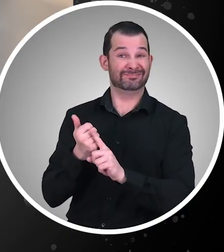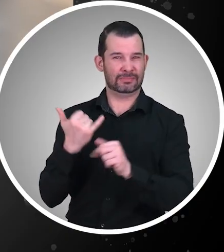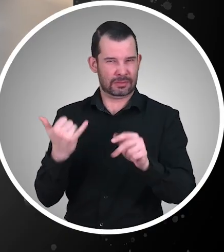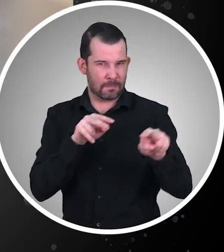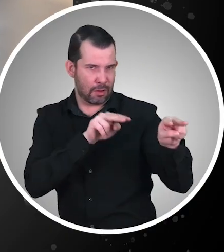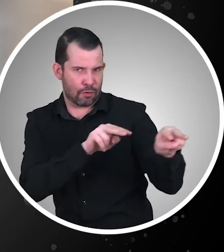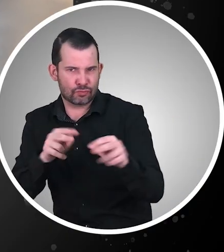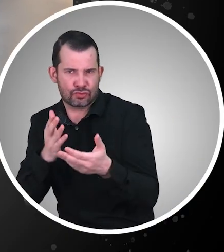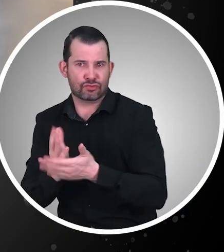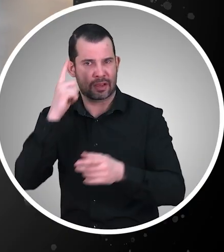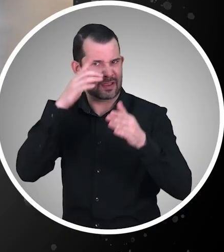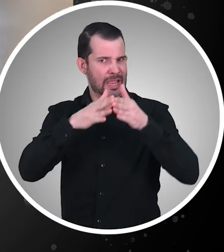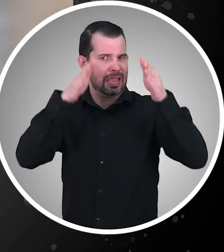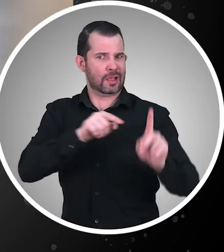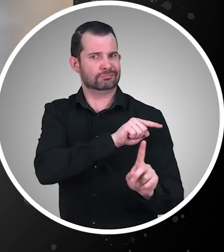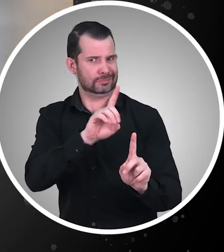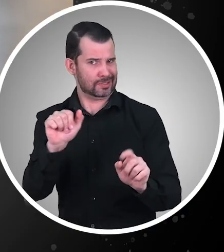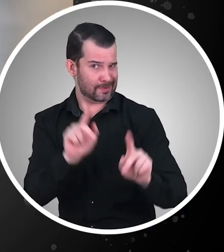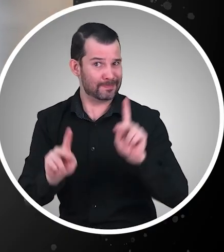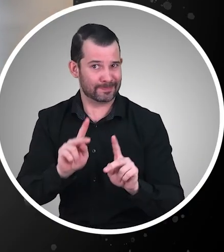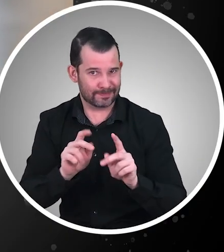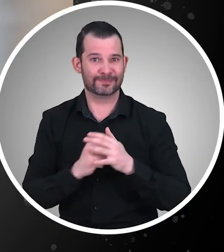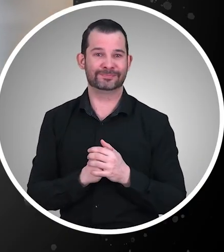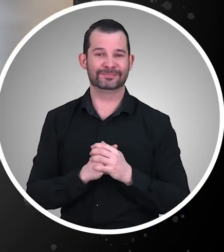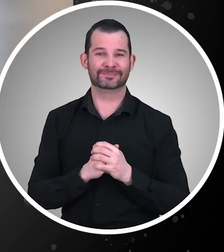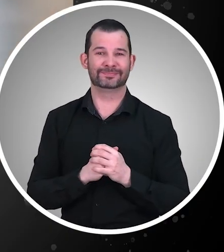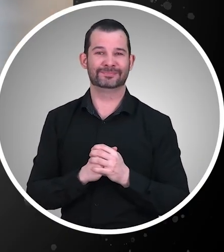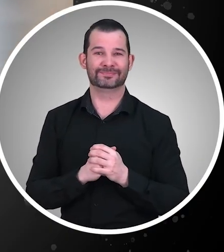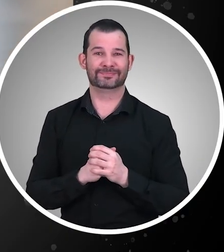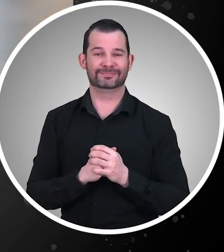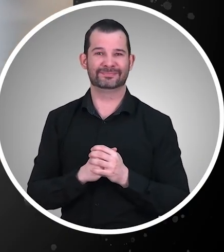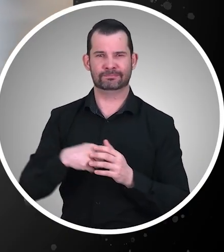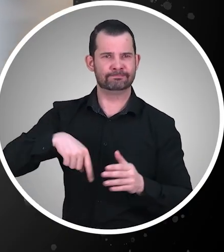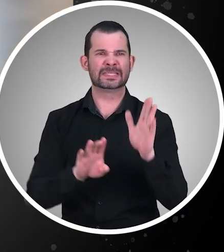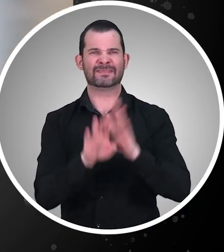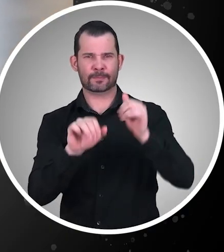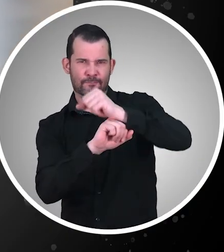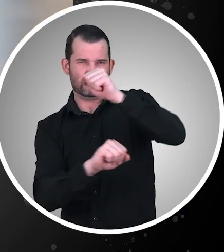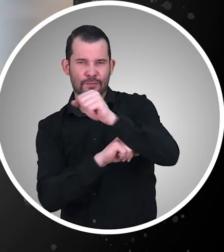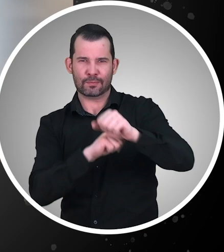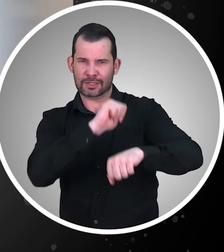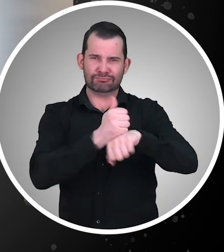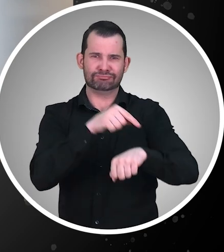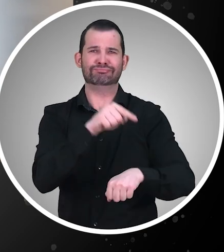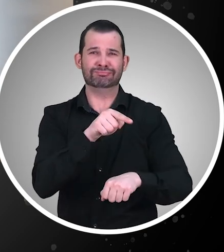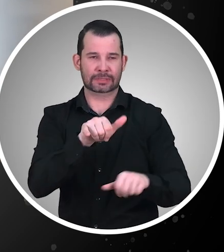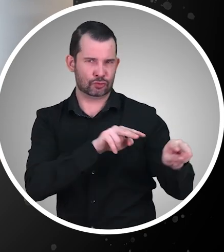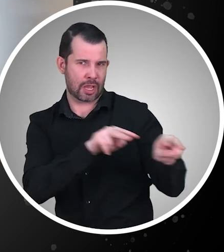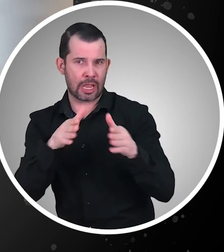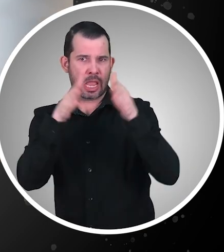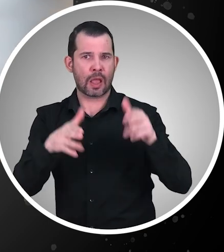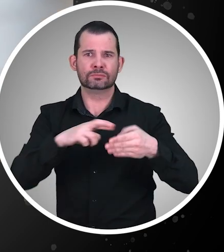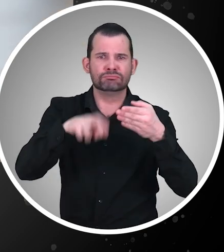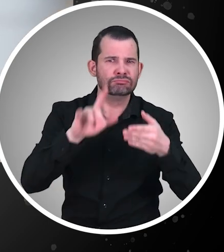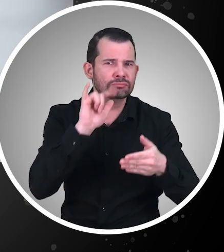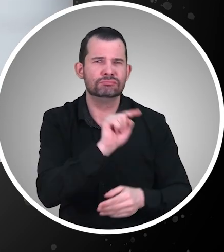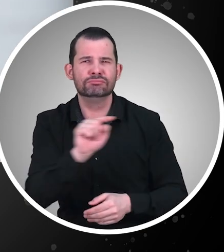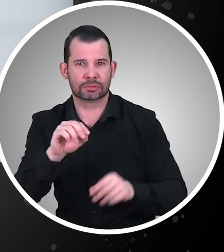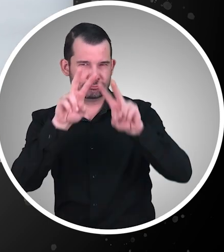are monitoring the right to housing for people with disabilities. We developed a framework that tracks housing outcomes and examines